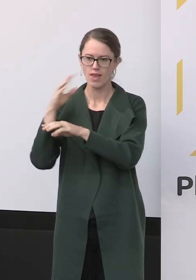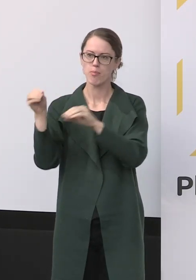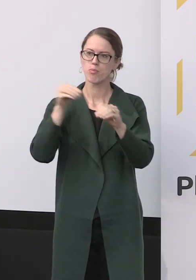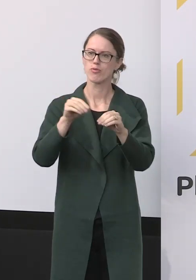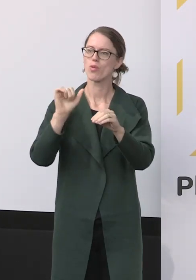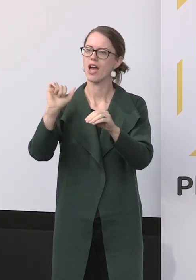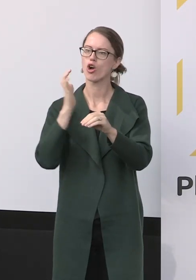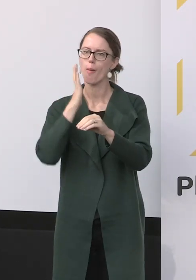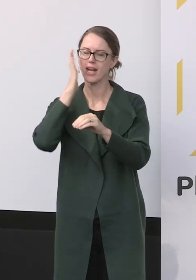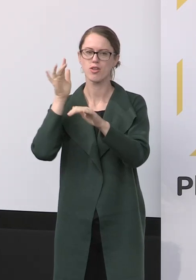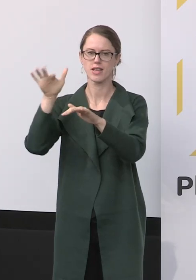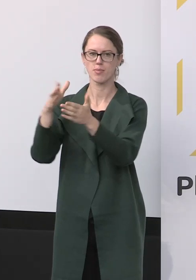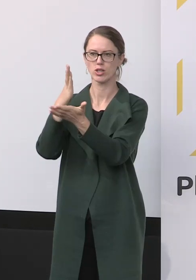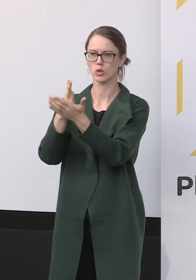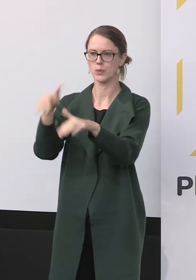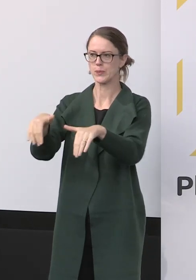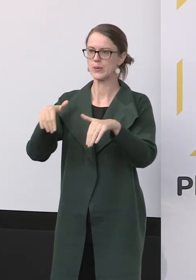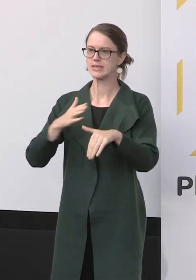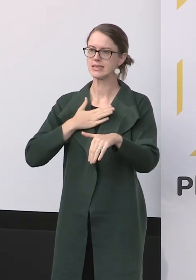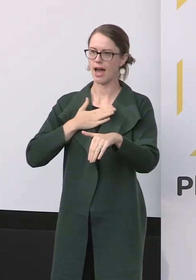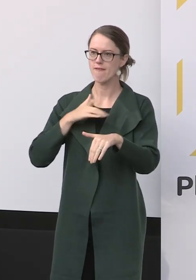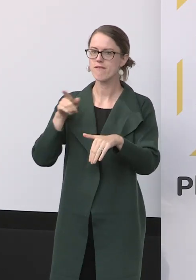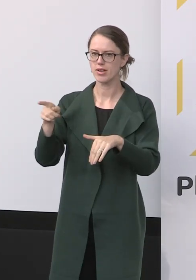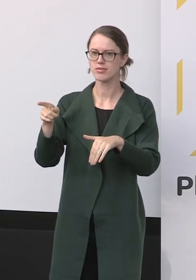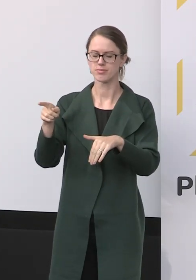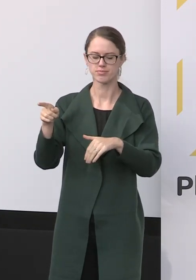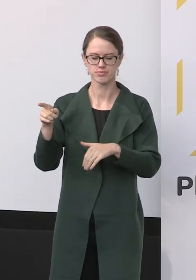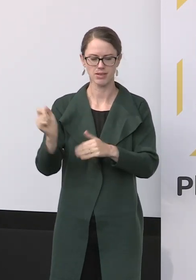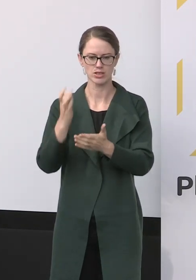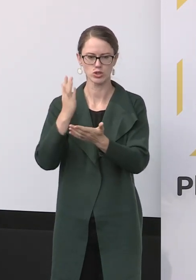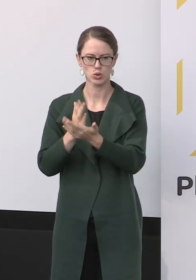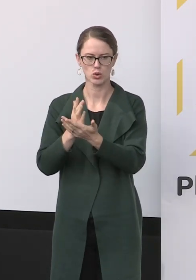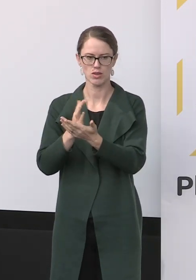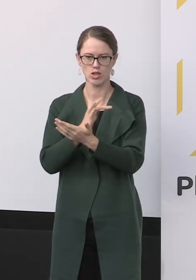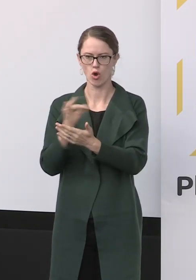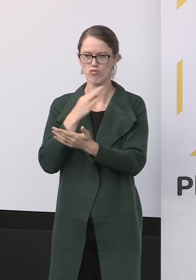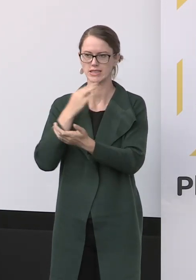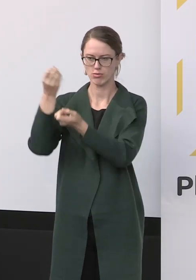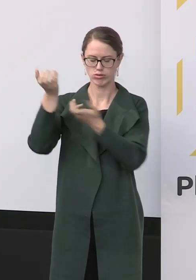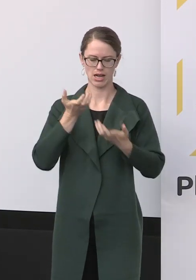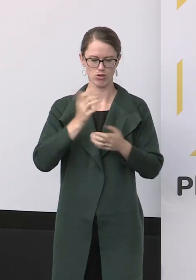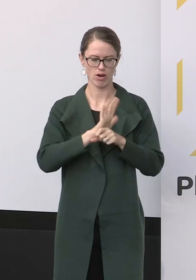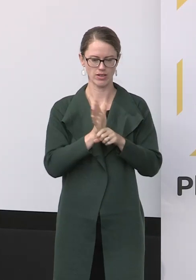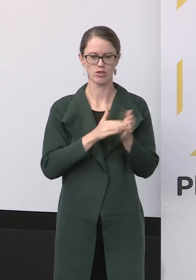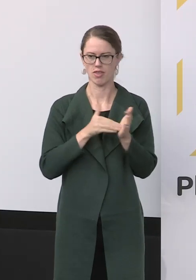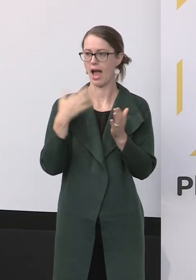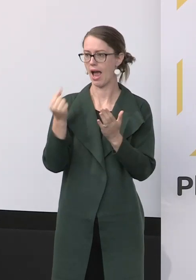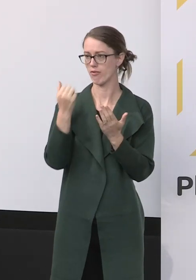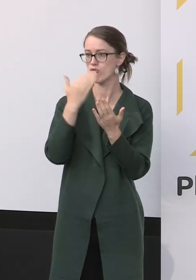both in going through the airport terminal and when they're in their accommodation over there to help ensure that they're keeping themselves